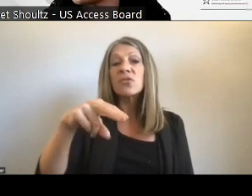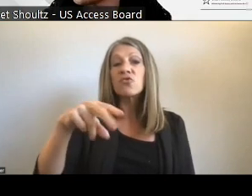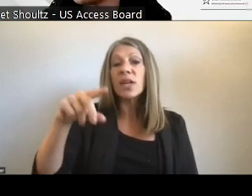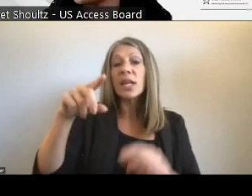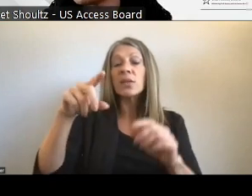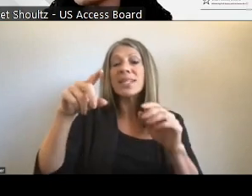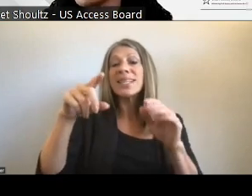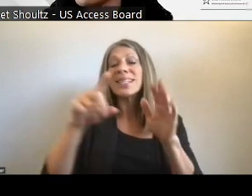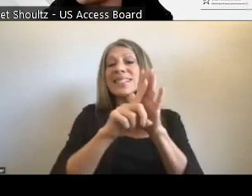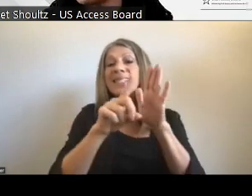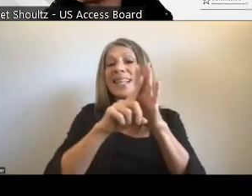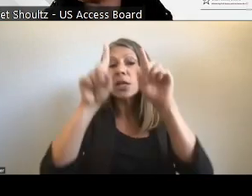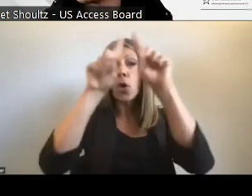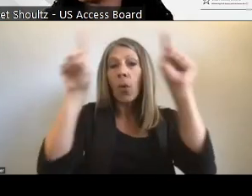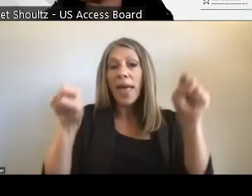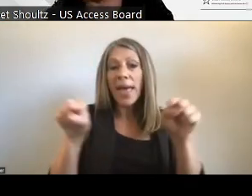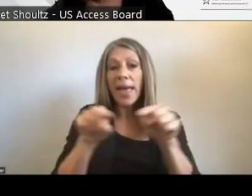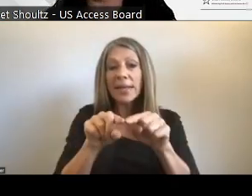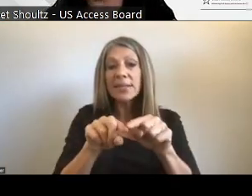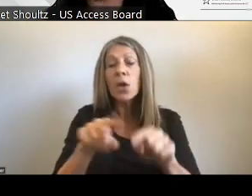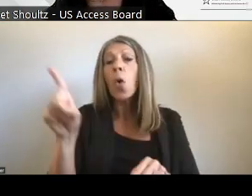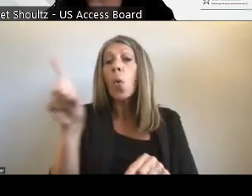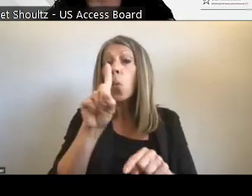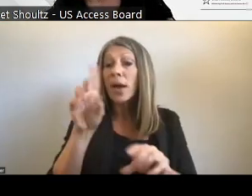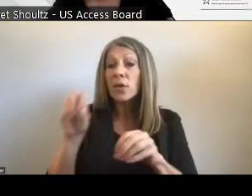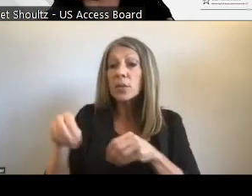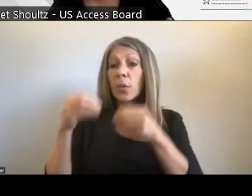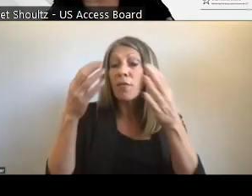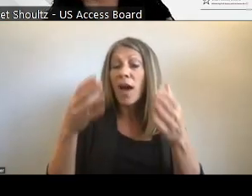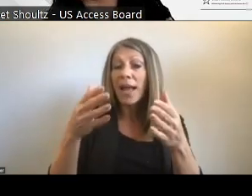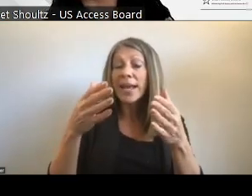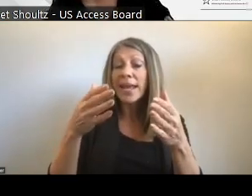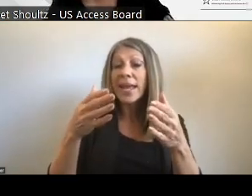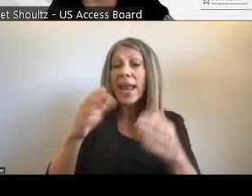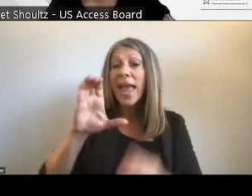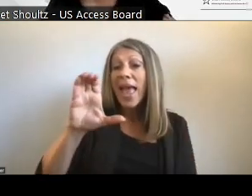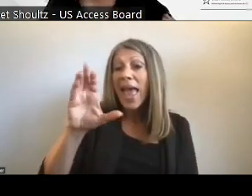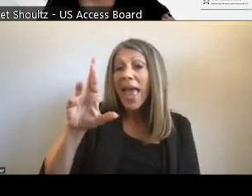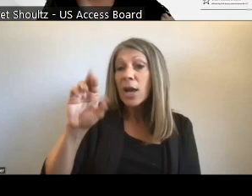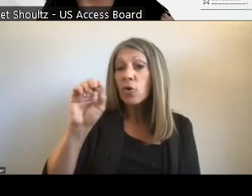pedestrian signal heads are provided at a crosswalk that is